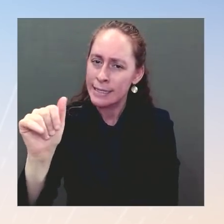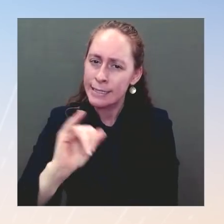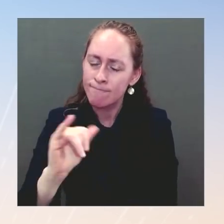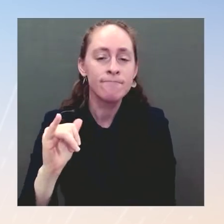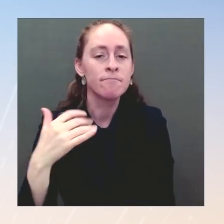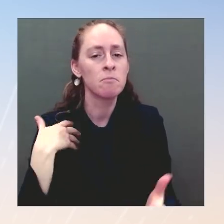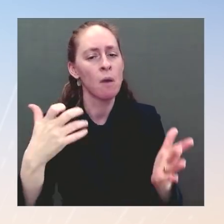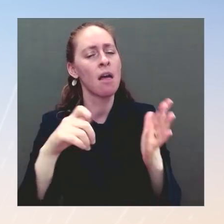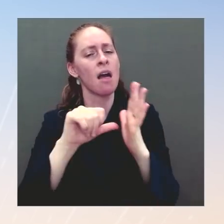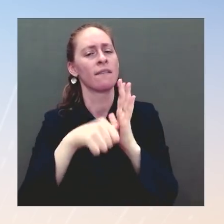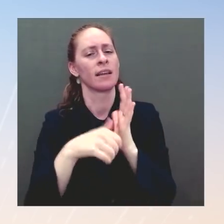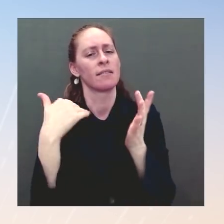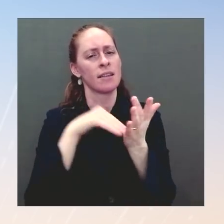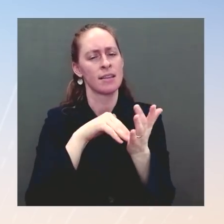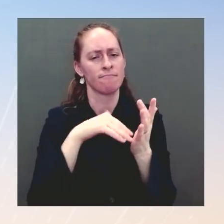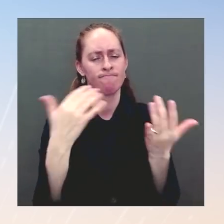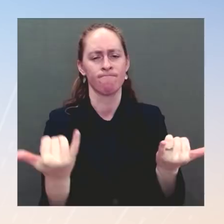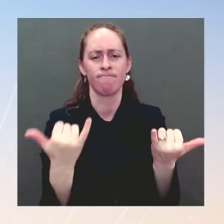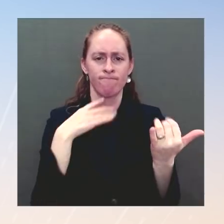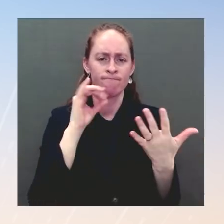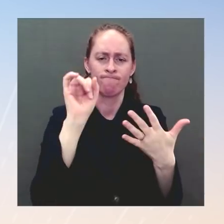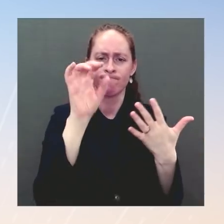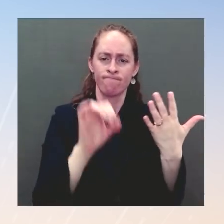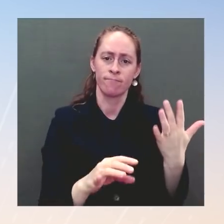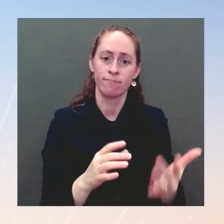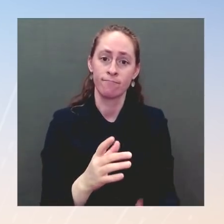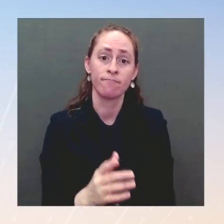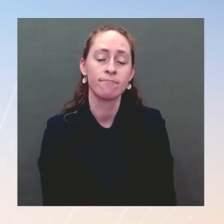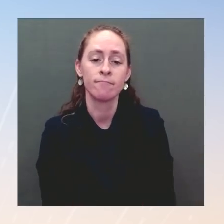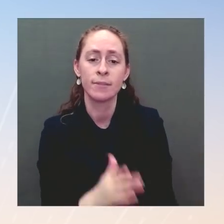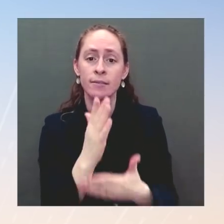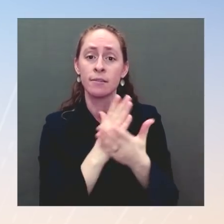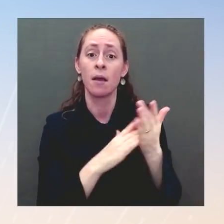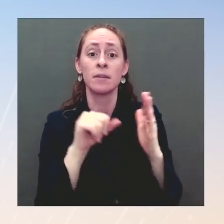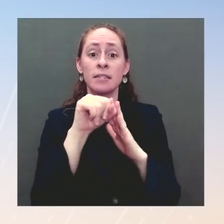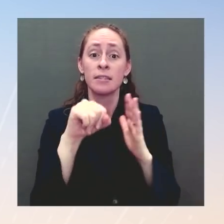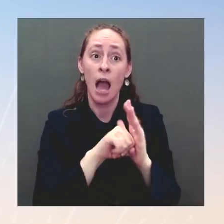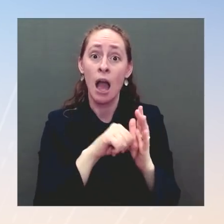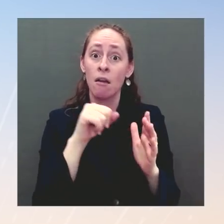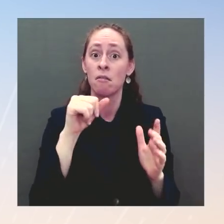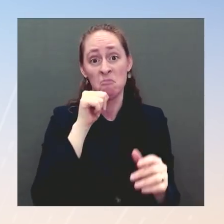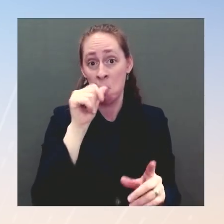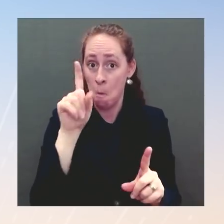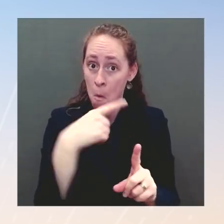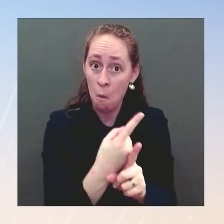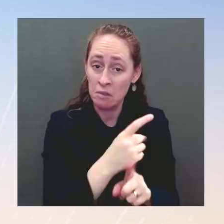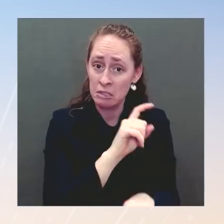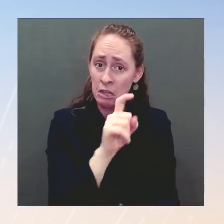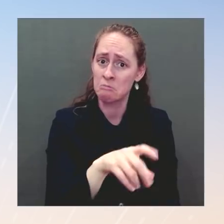There are efforts in some states -- not just Texas, but also Florida and unfortunately others -- designed to target and attack